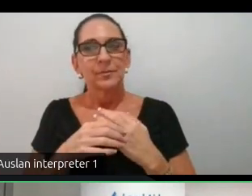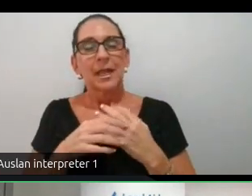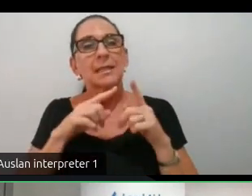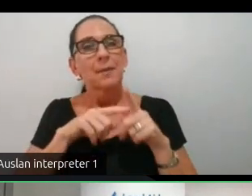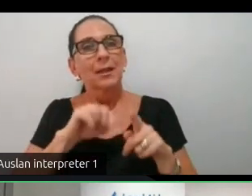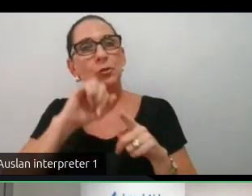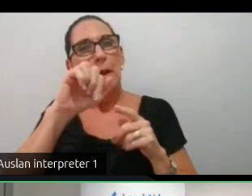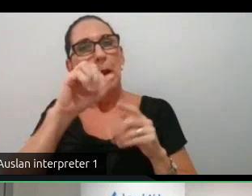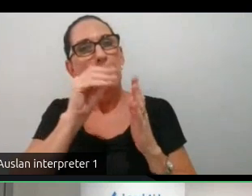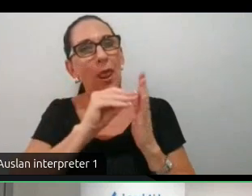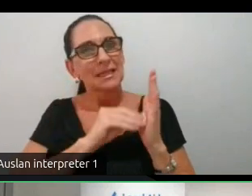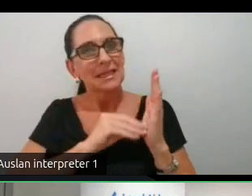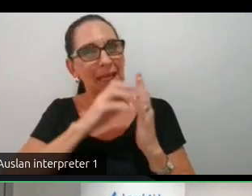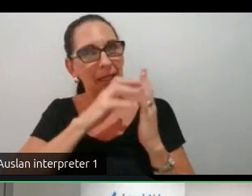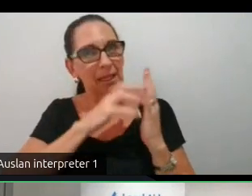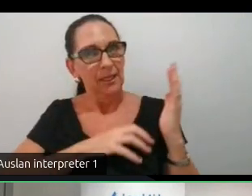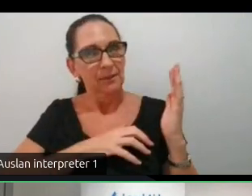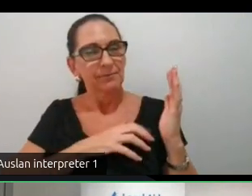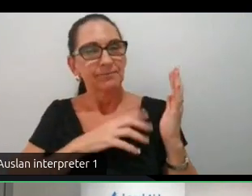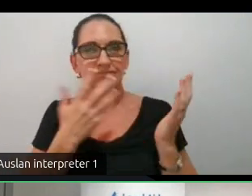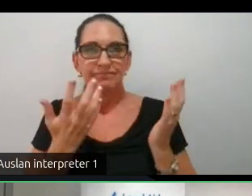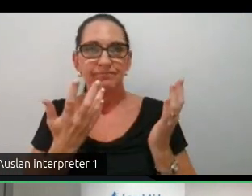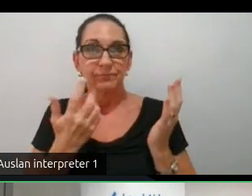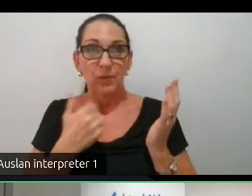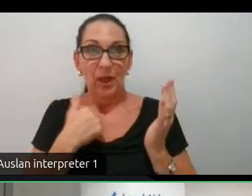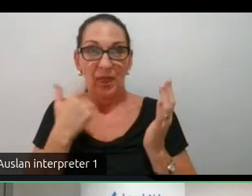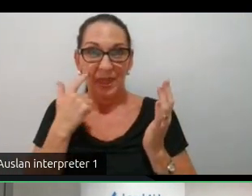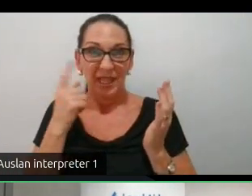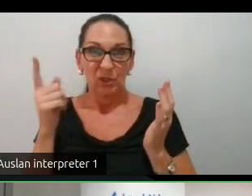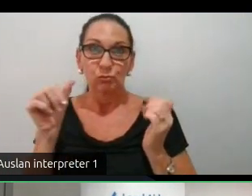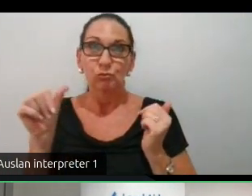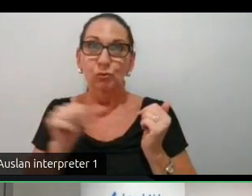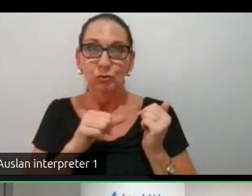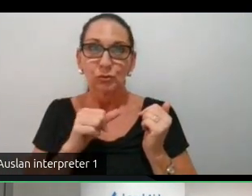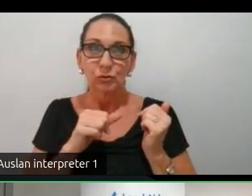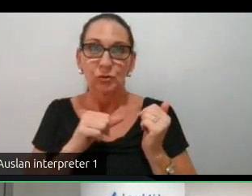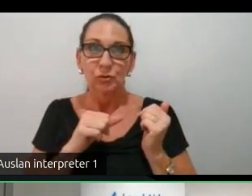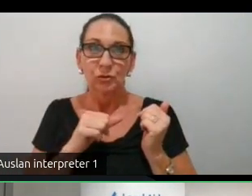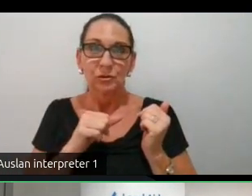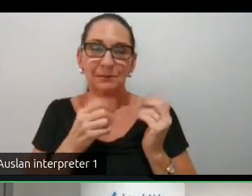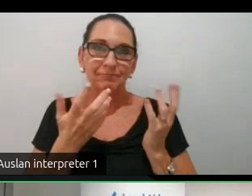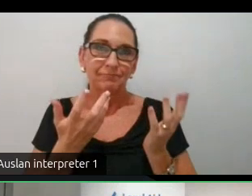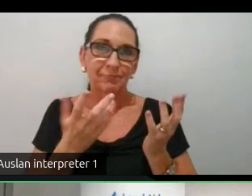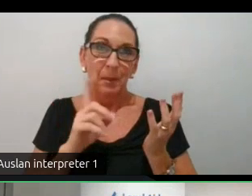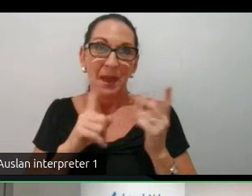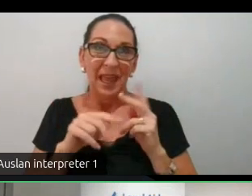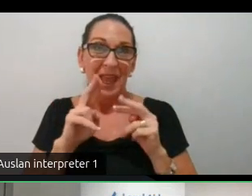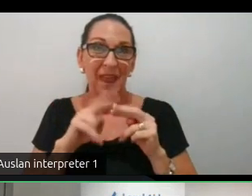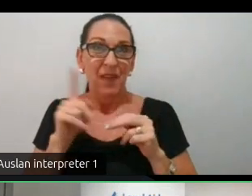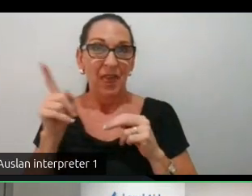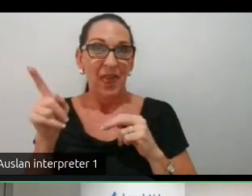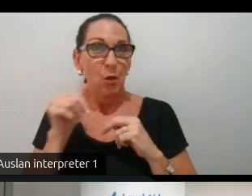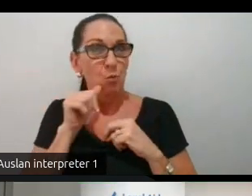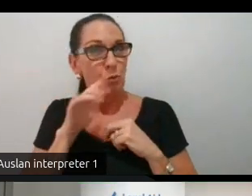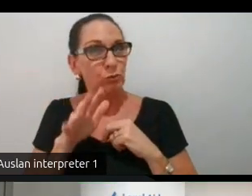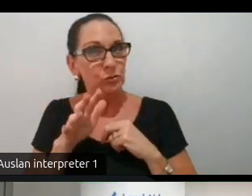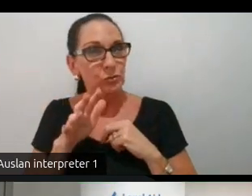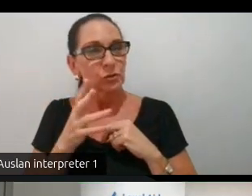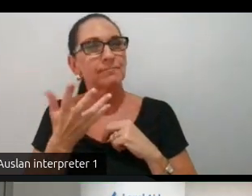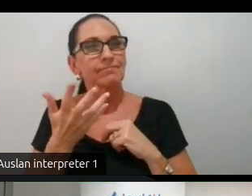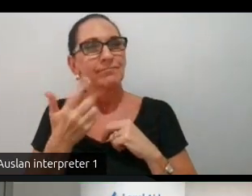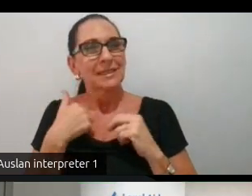of the policy. I think I think that they should, but if they don't want to, then I would need to